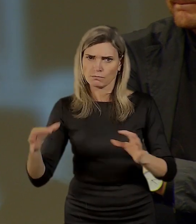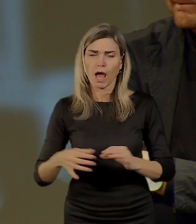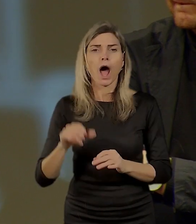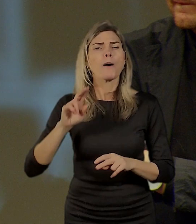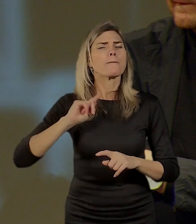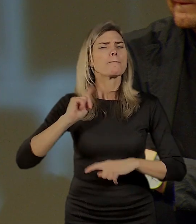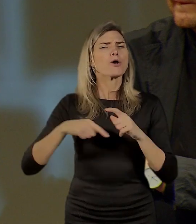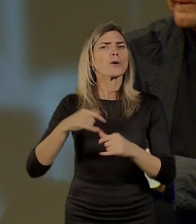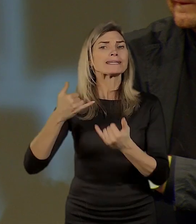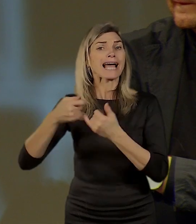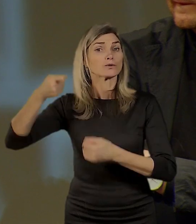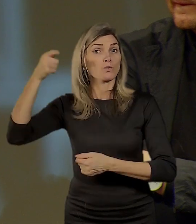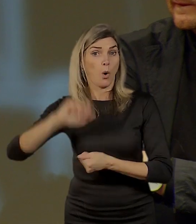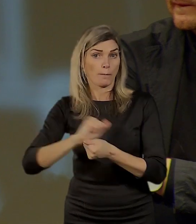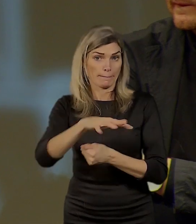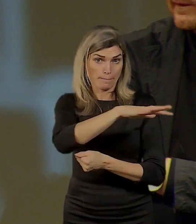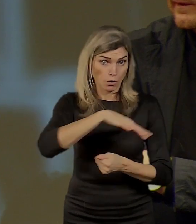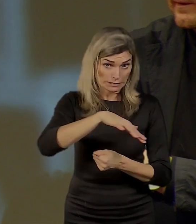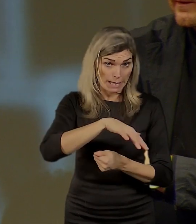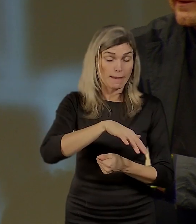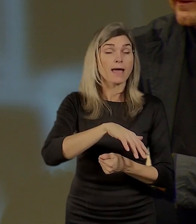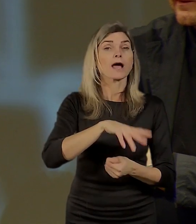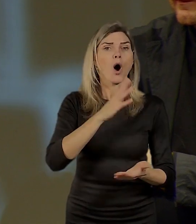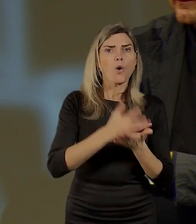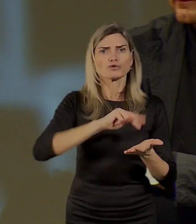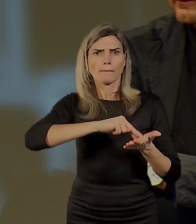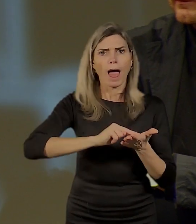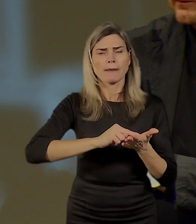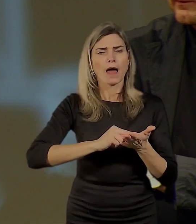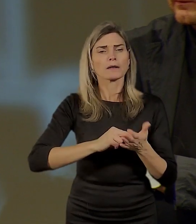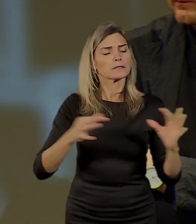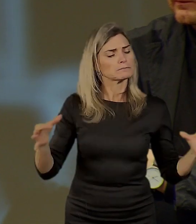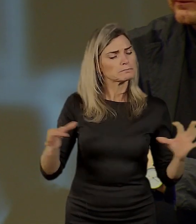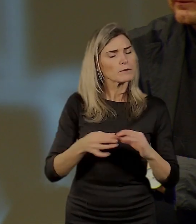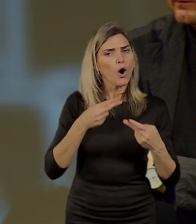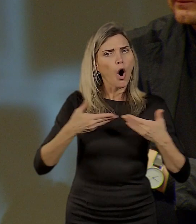And we like it. Because of course, changes in the zoning plan increase the space